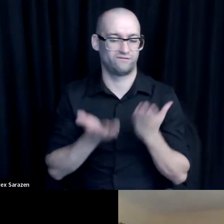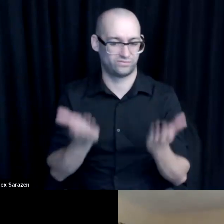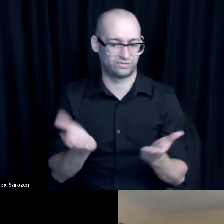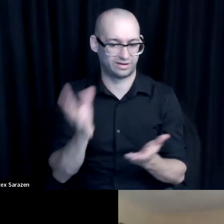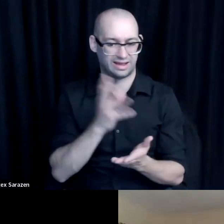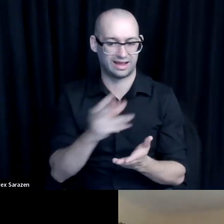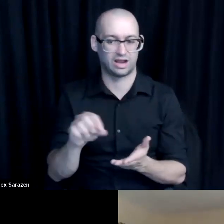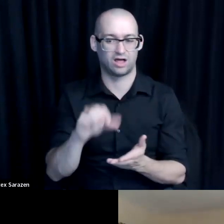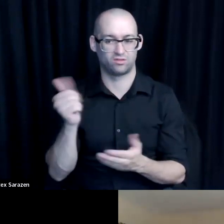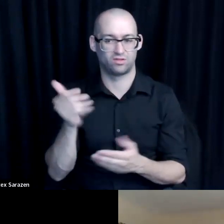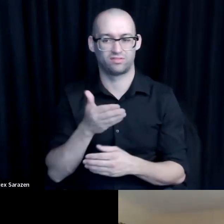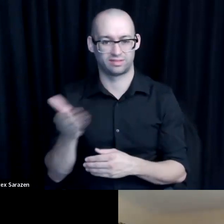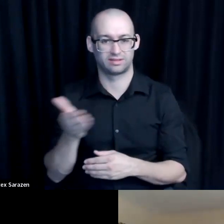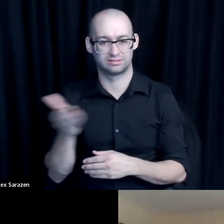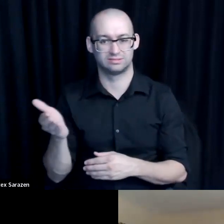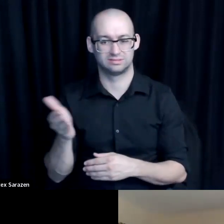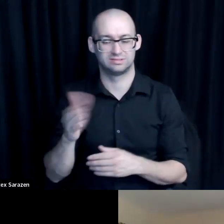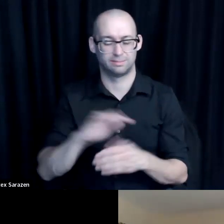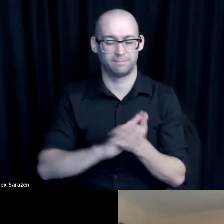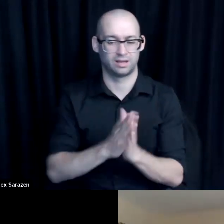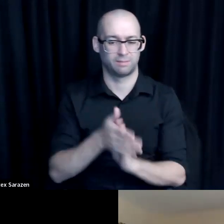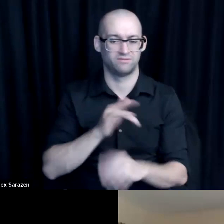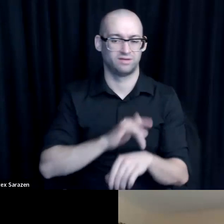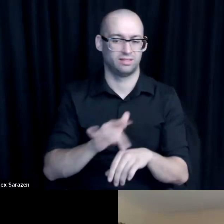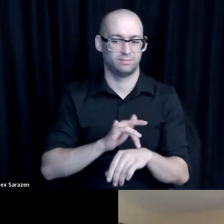things that that are that become available when you have access to the Internet, and you know